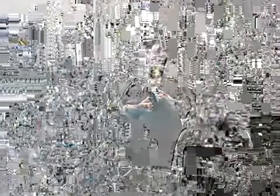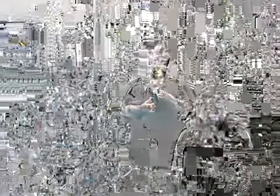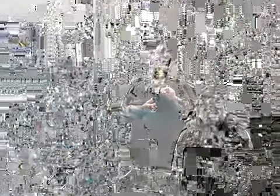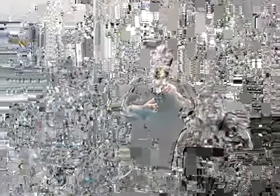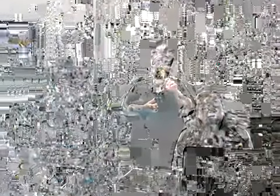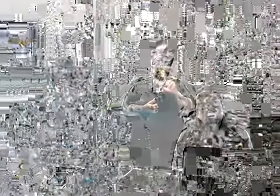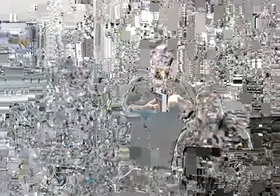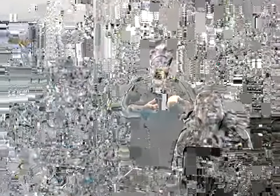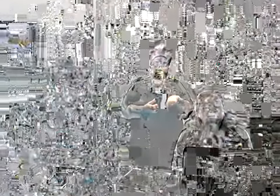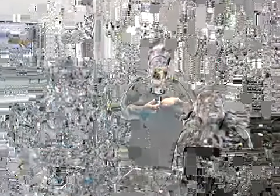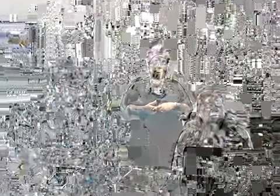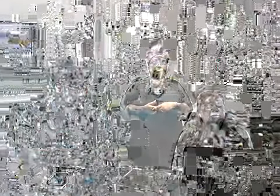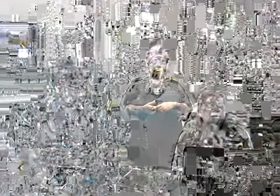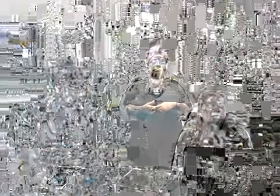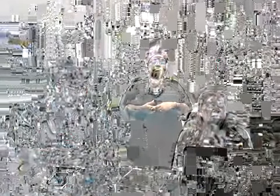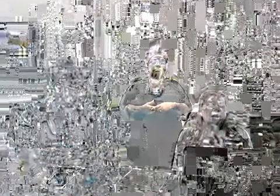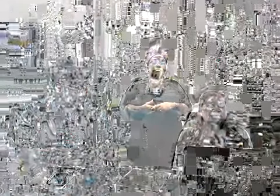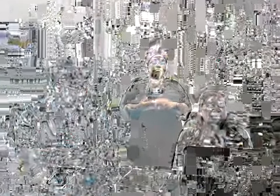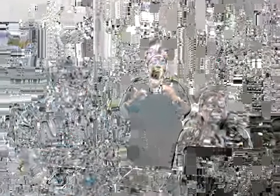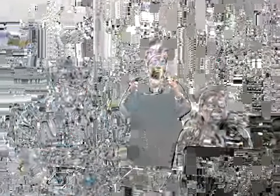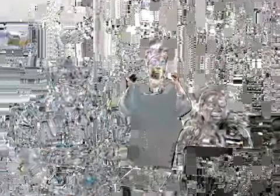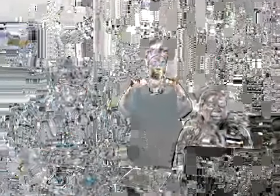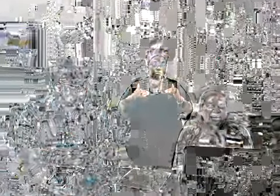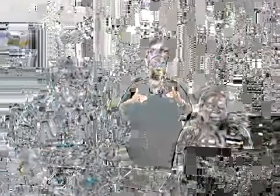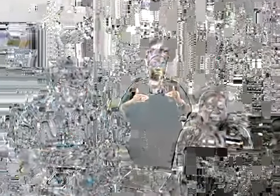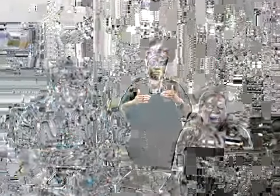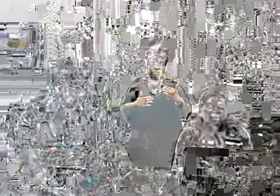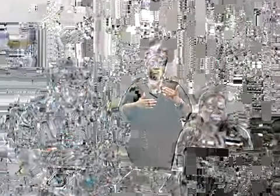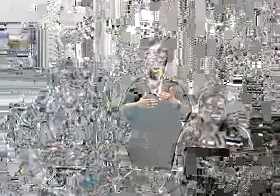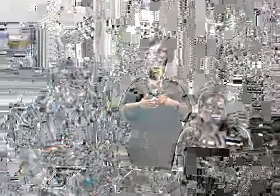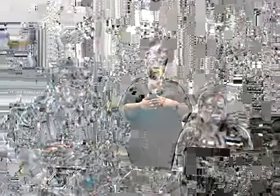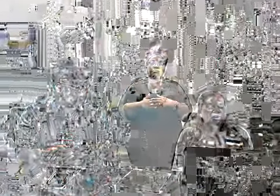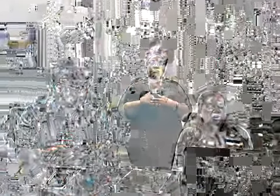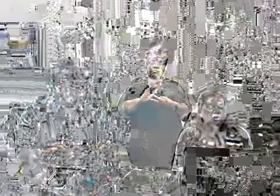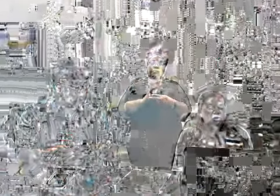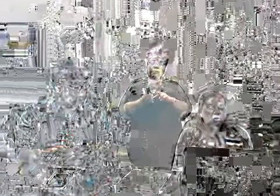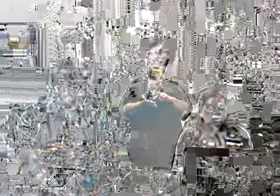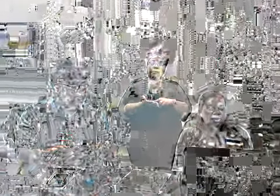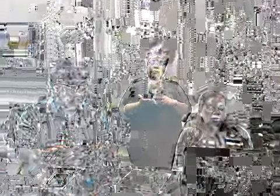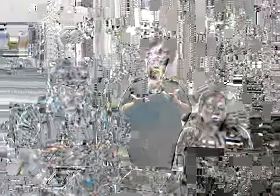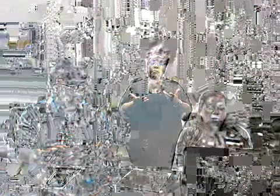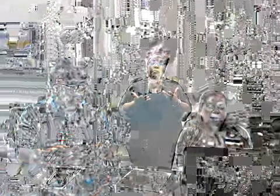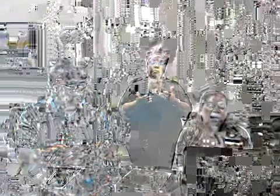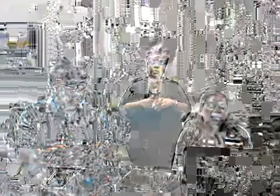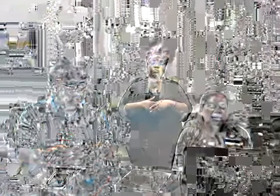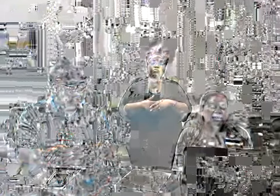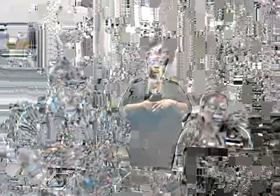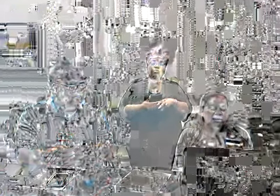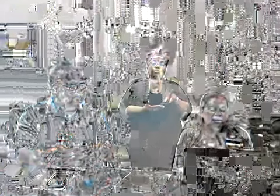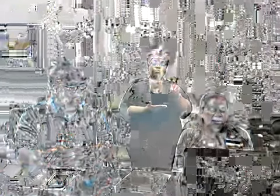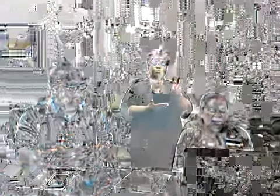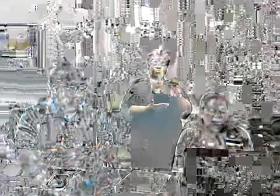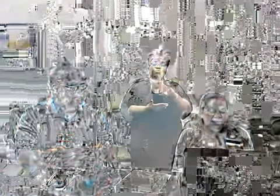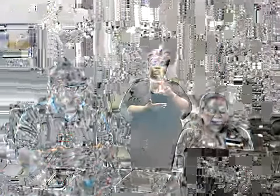on next and you go to step two of the process. That is to review your ballot.